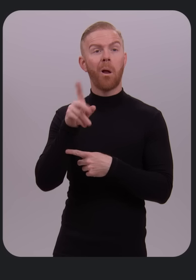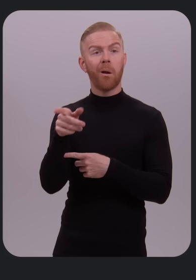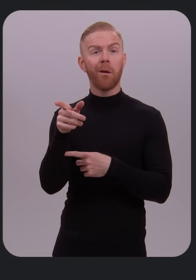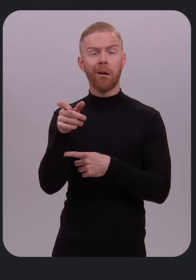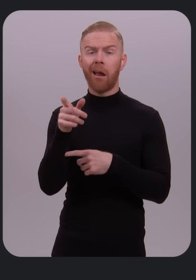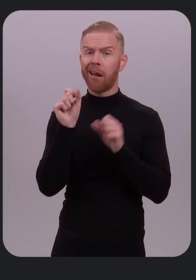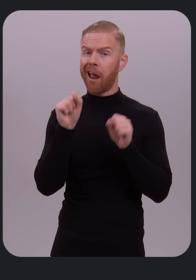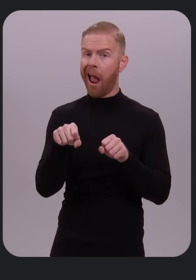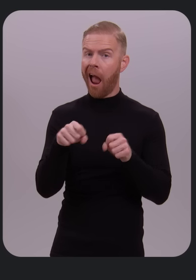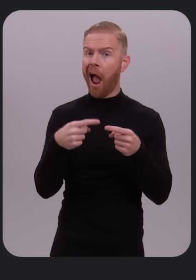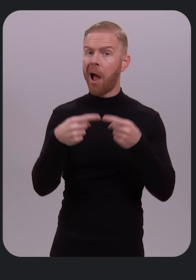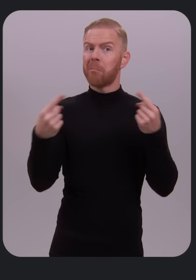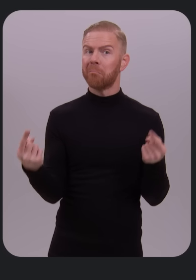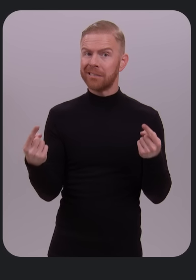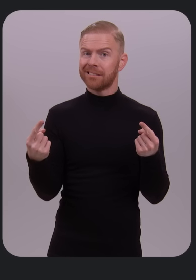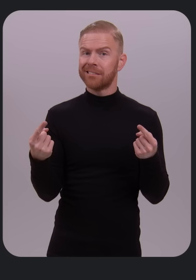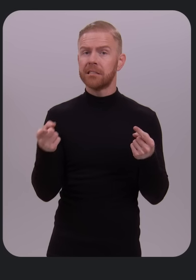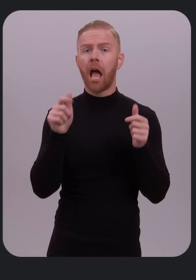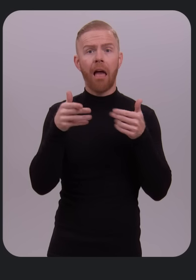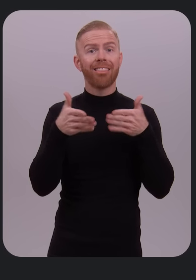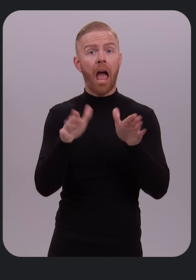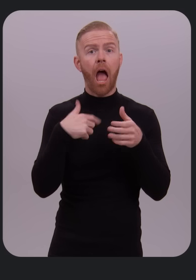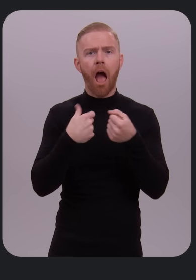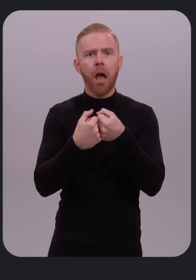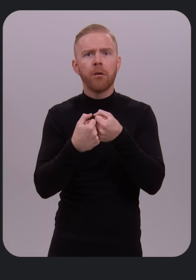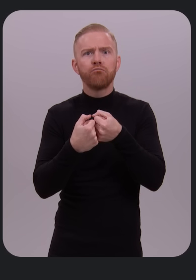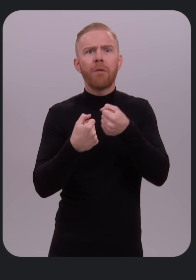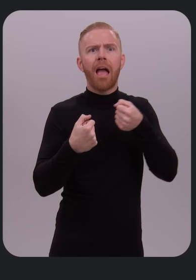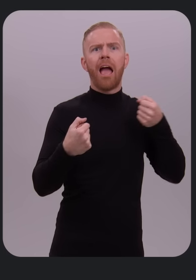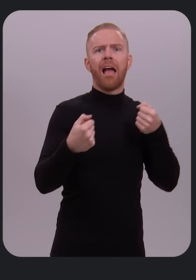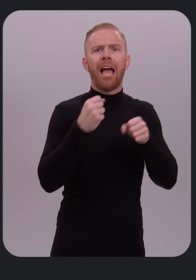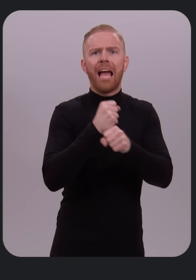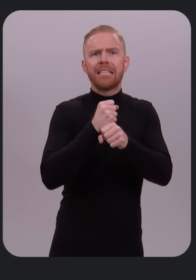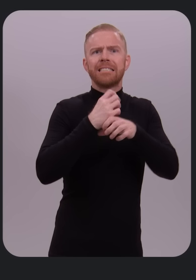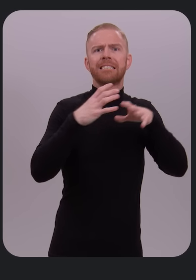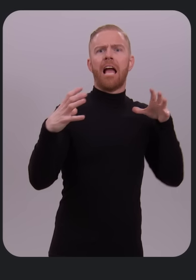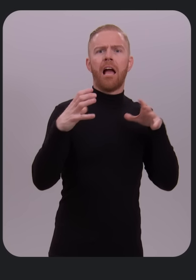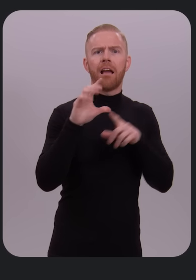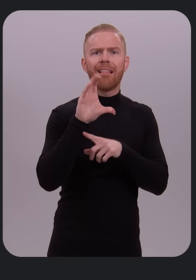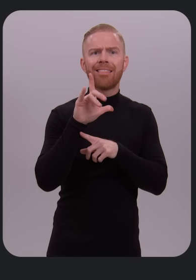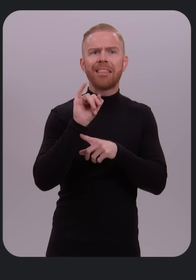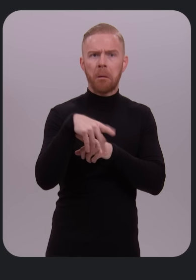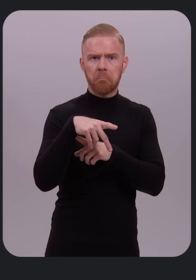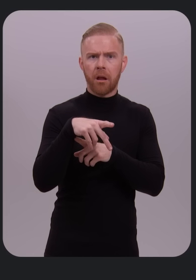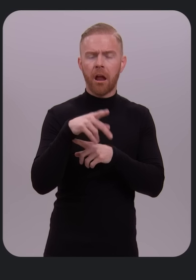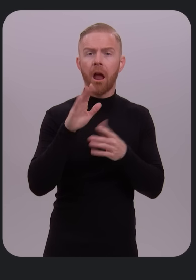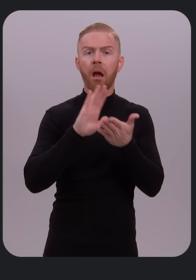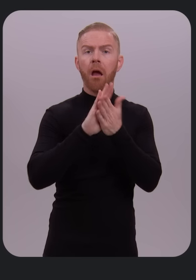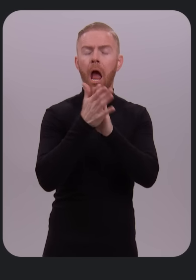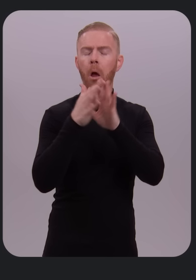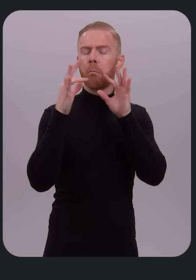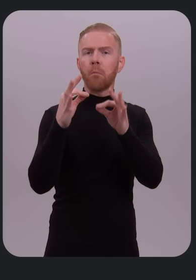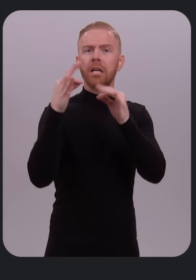It lets you extend a clip too. So I can get the perfect ending that I've been working towards.